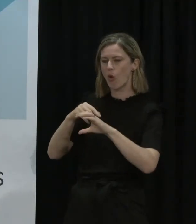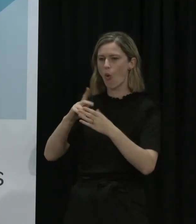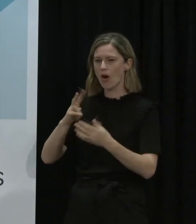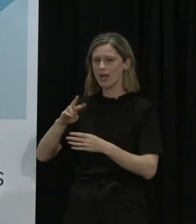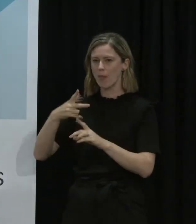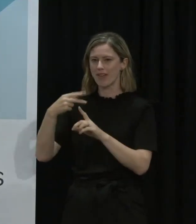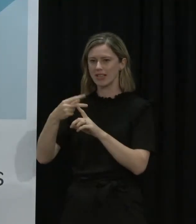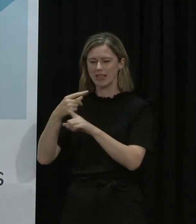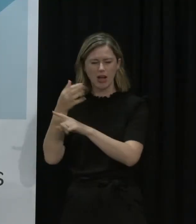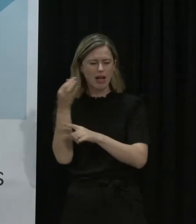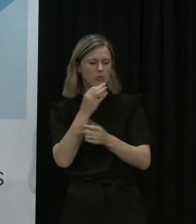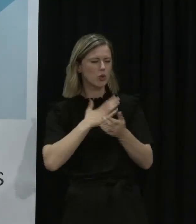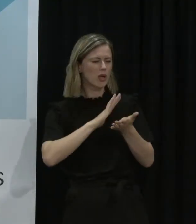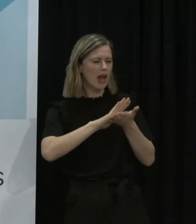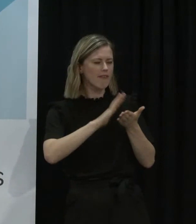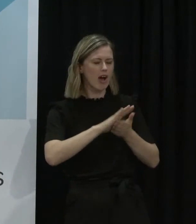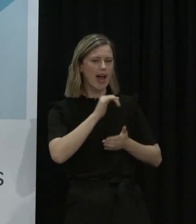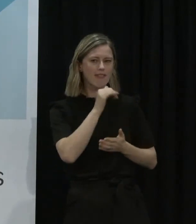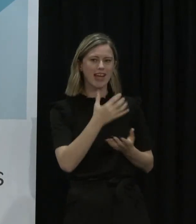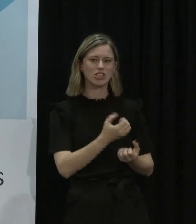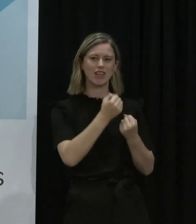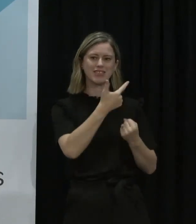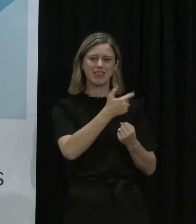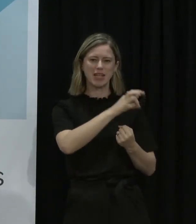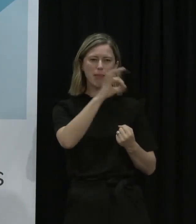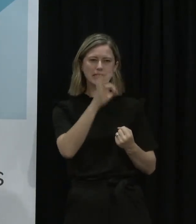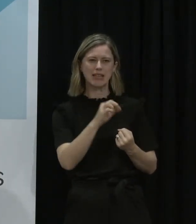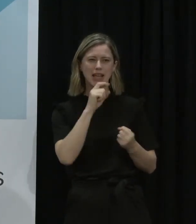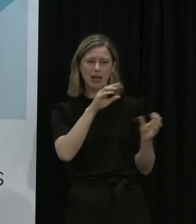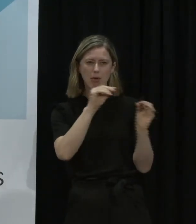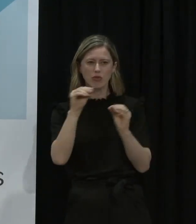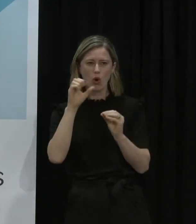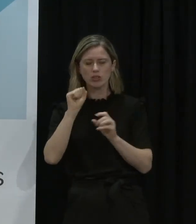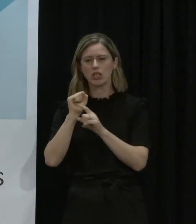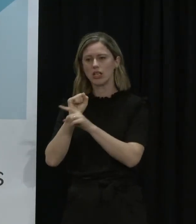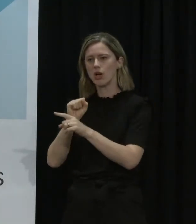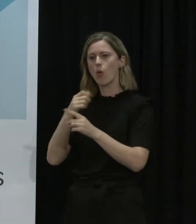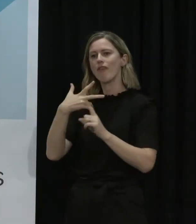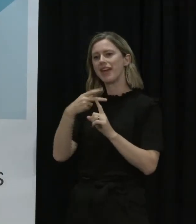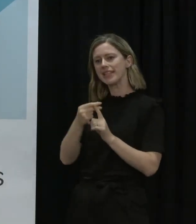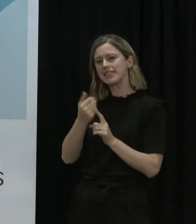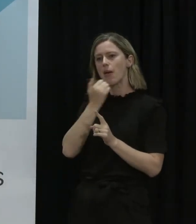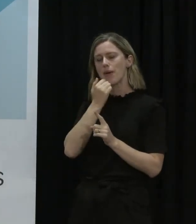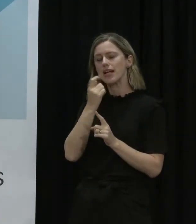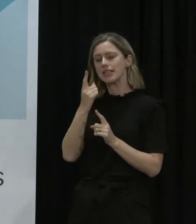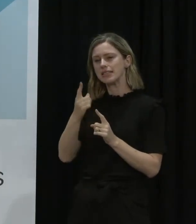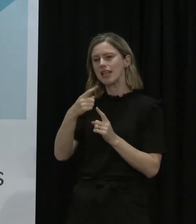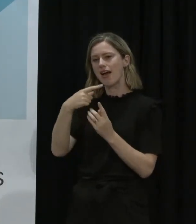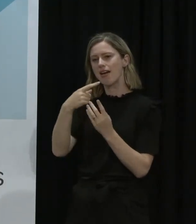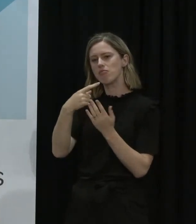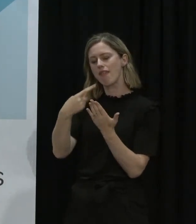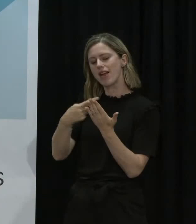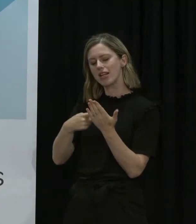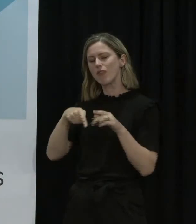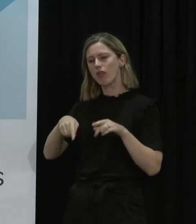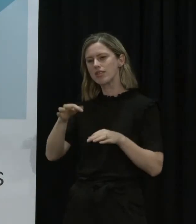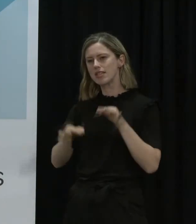factored that in as well. I will let you finish. In the 70s range that is orange...